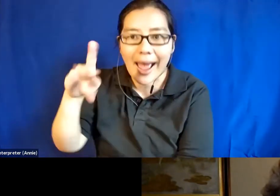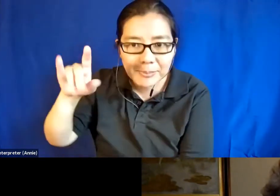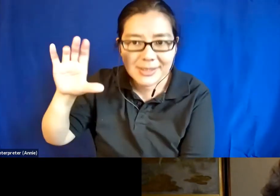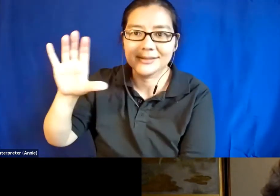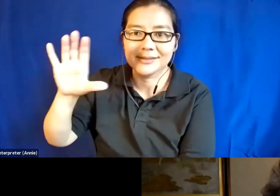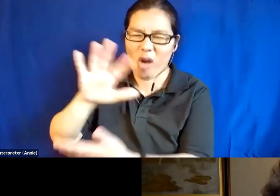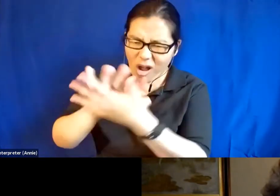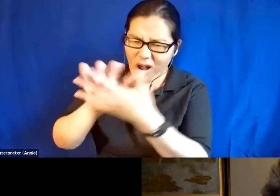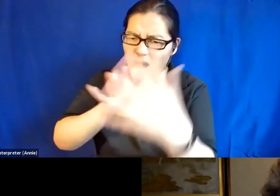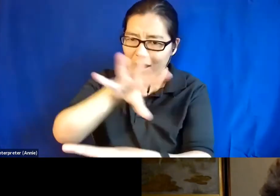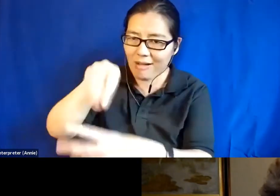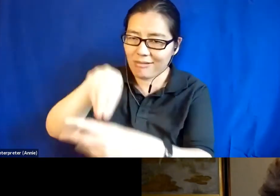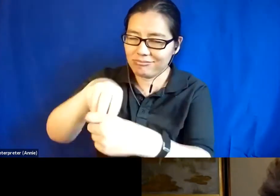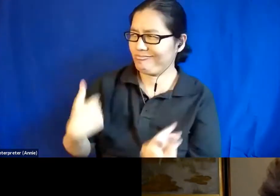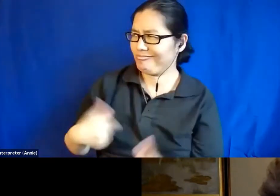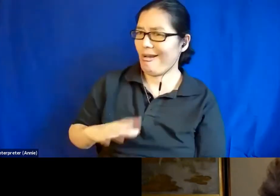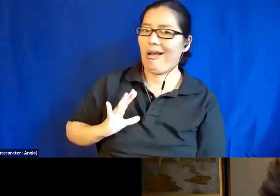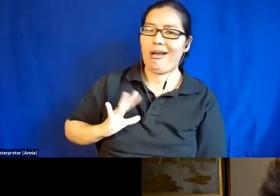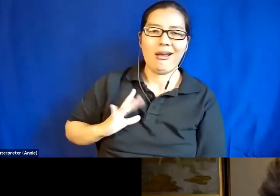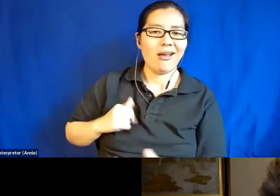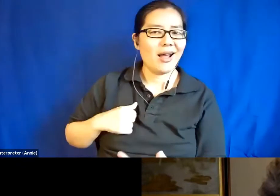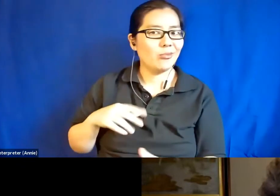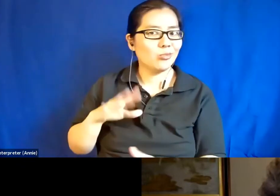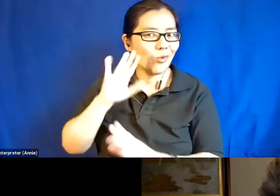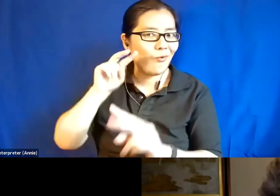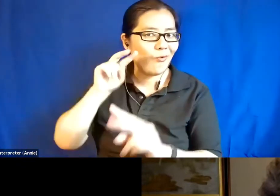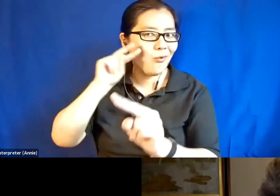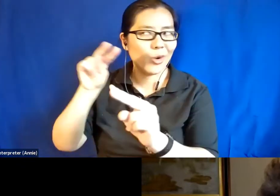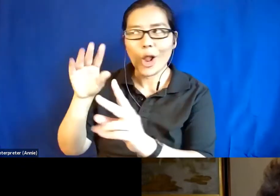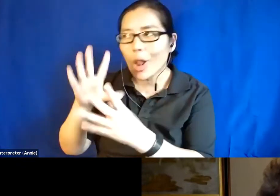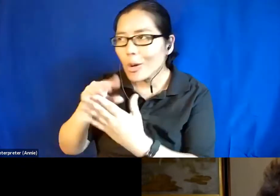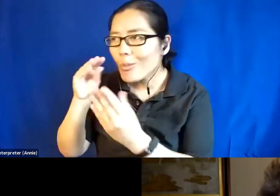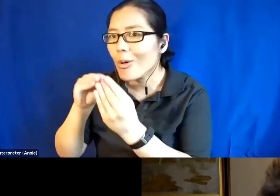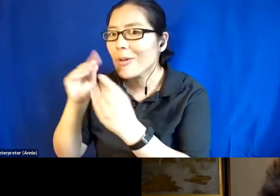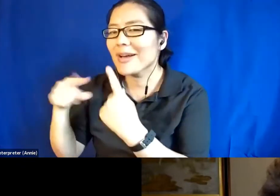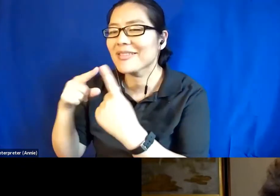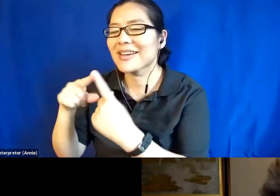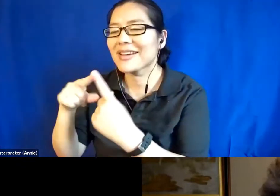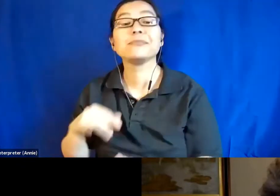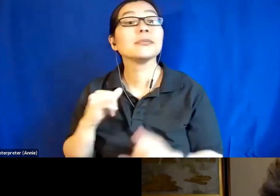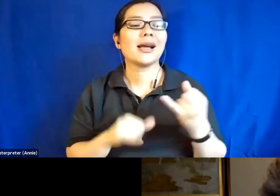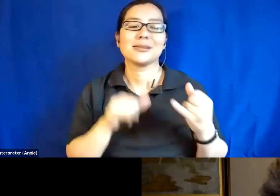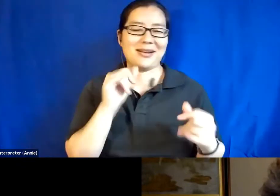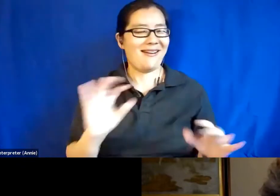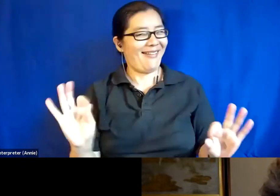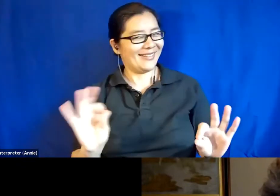hearing more about that. Finally, last but definitely not least we have Mr. Ed